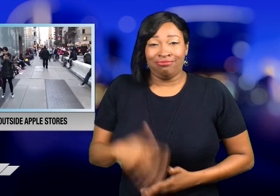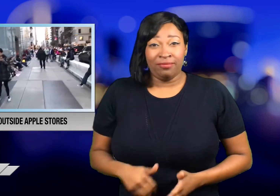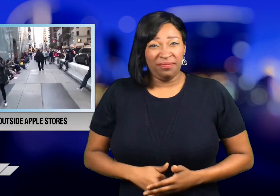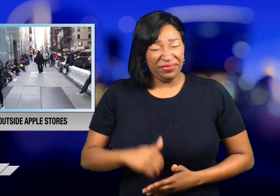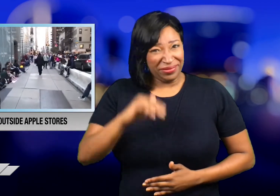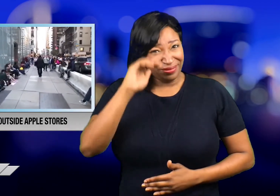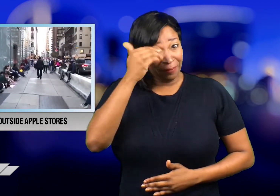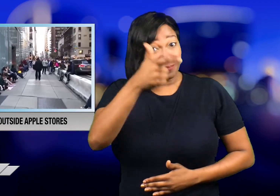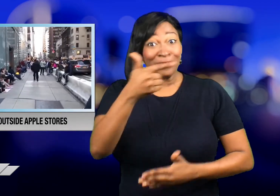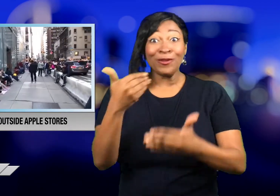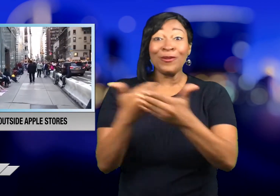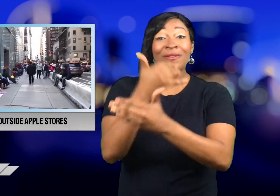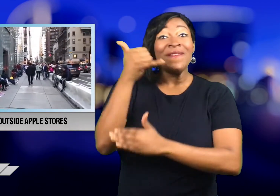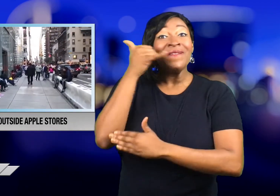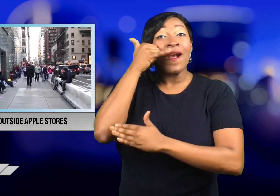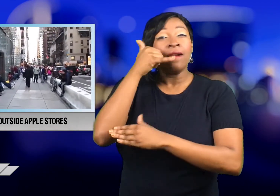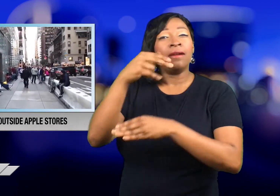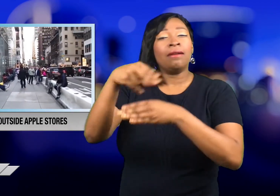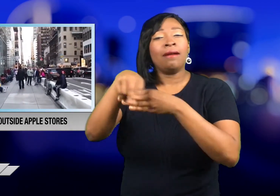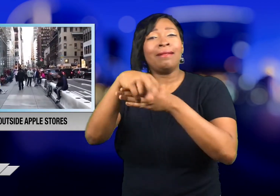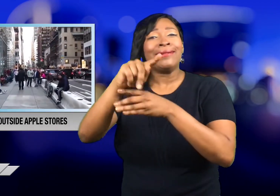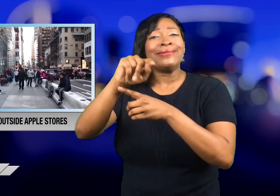Apparently the new iPhone's $1000 price tag